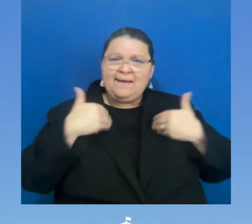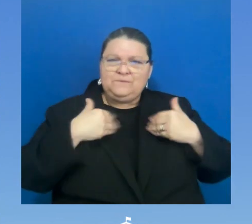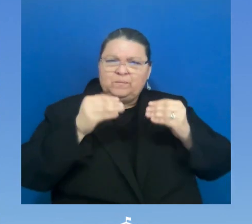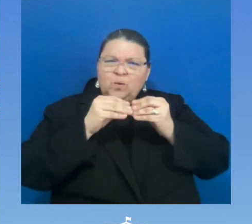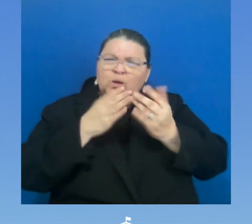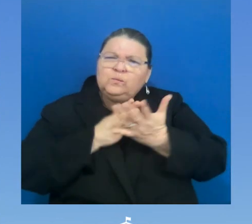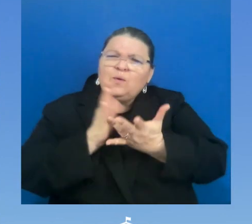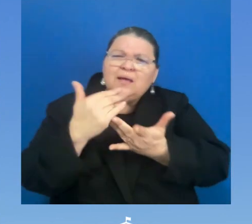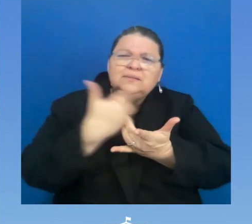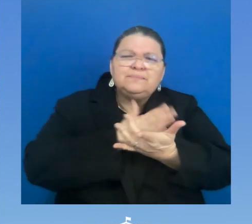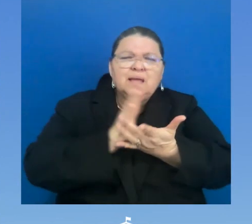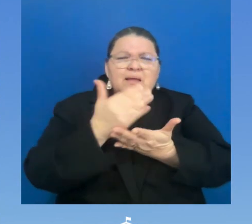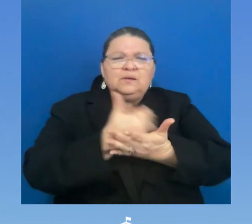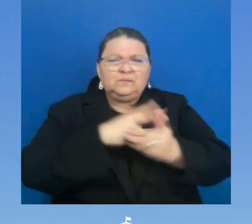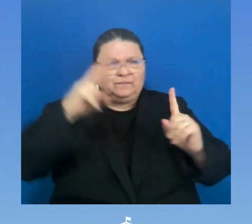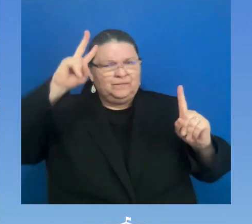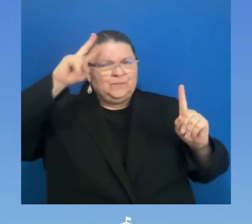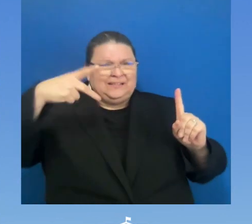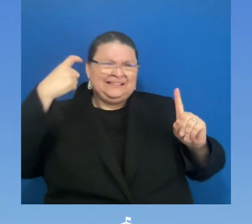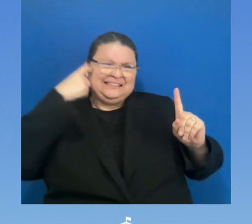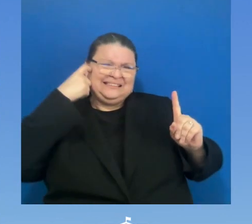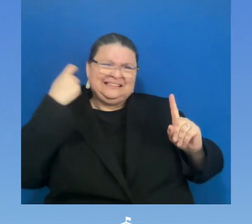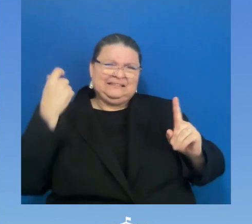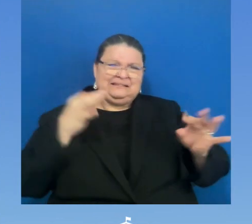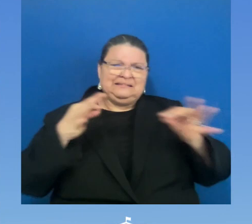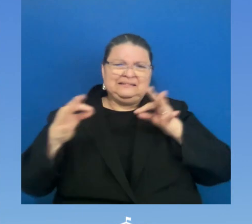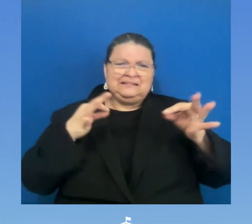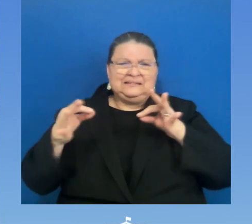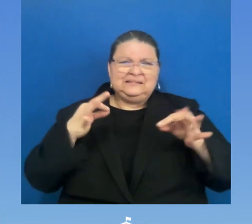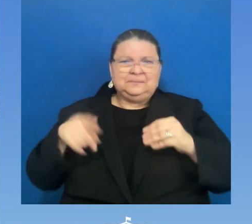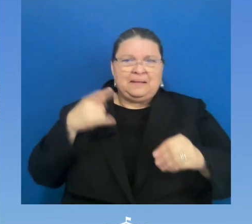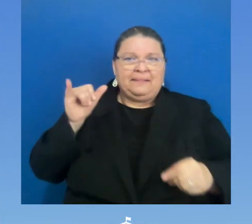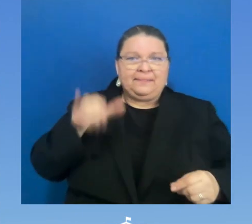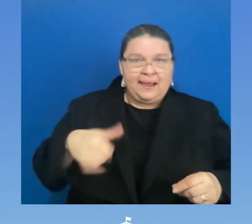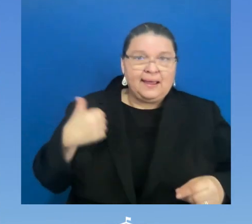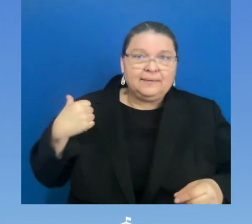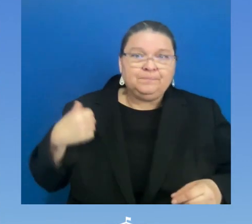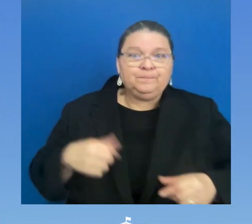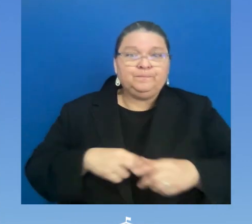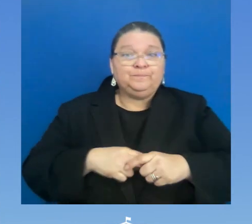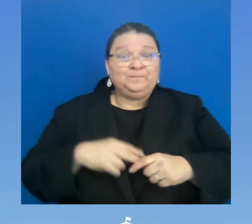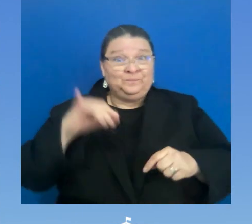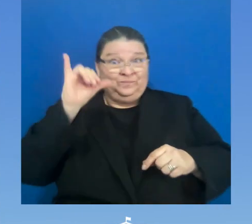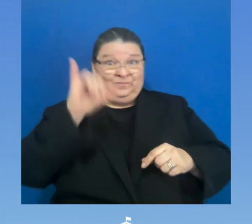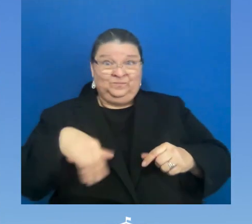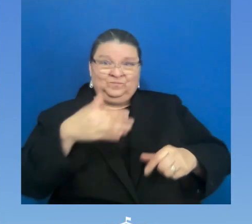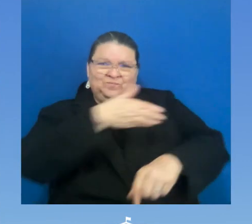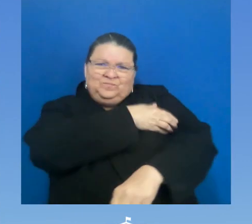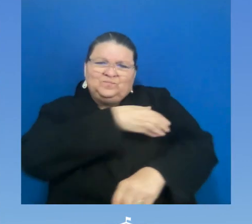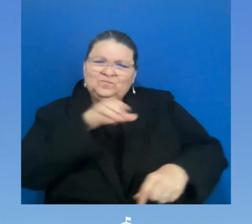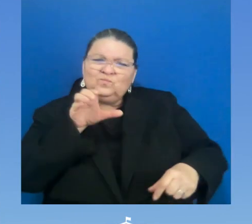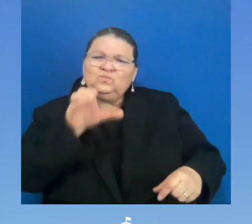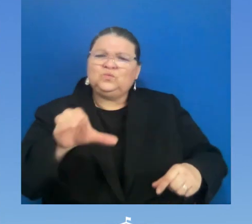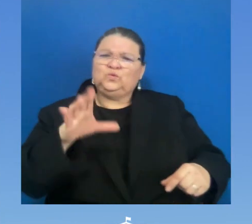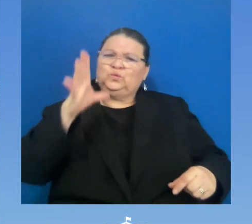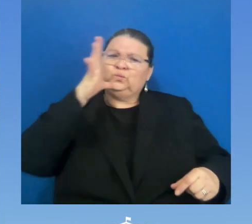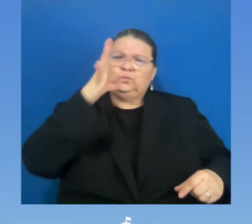Ultimately, our goal is and needs to empower women in the economy. One of the most proven ways to get power is to join a union.